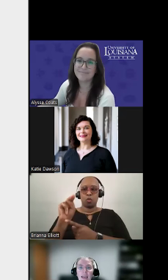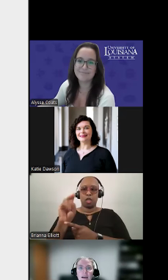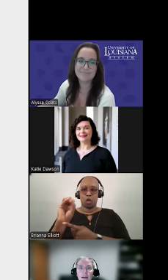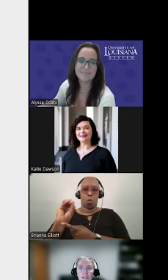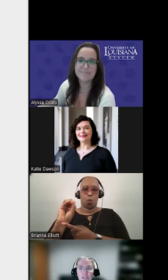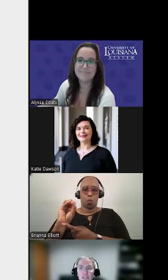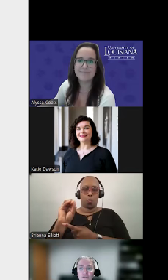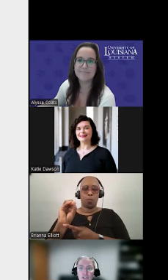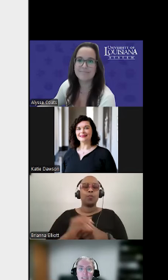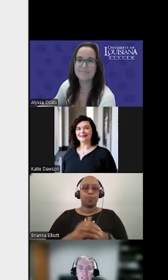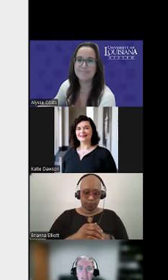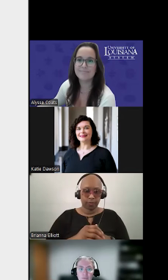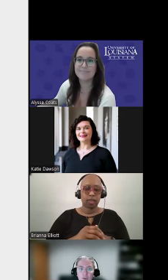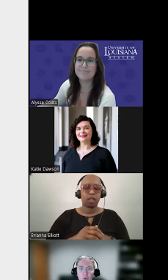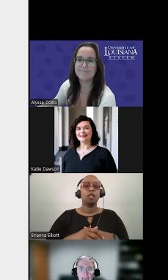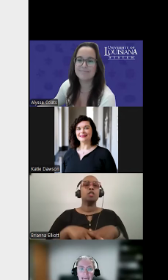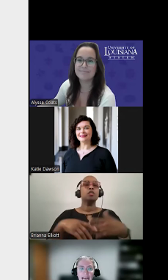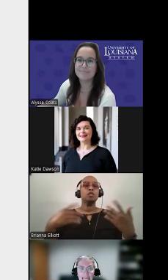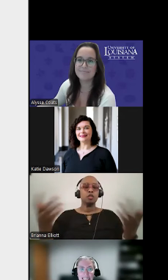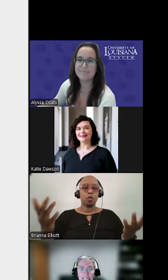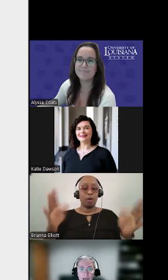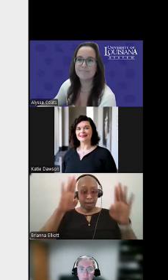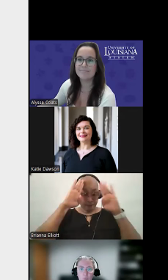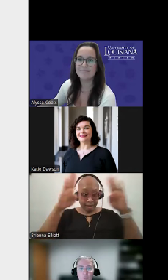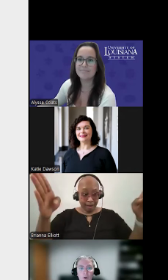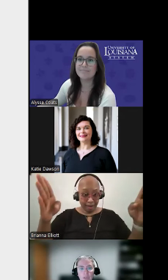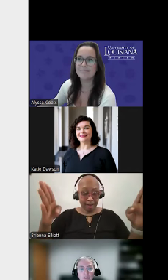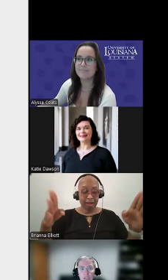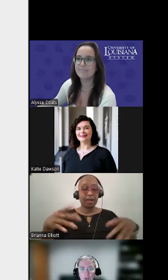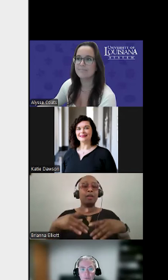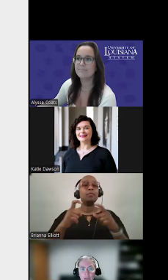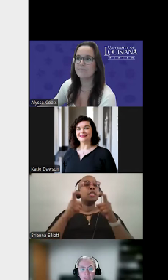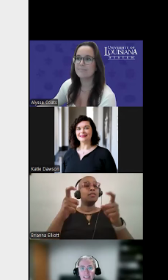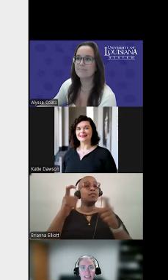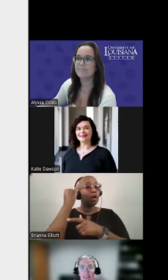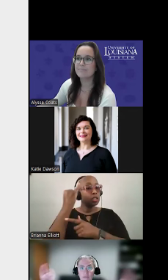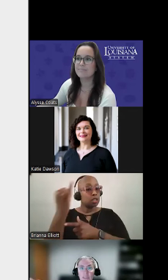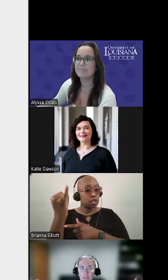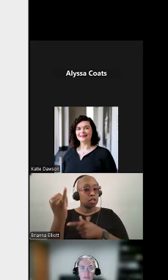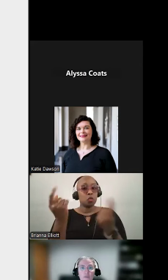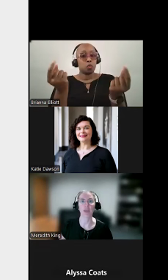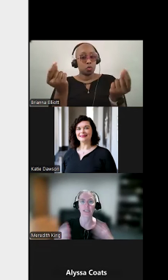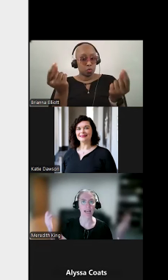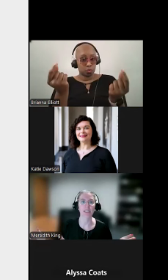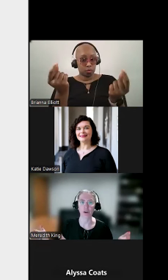Hey y'all. So, just to give you an idea, what we're going to do is Alyssa gave us this fantastic